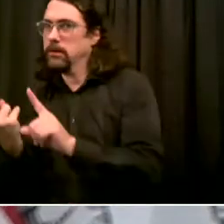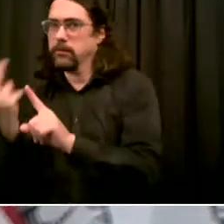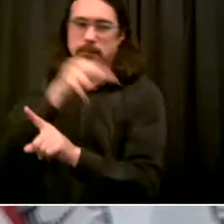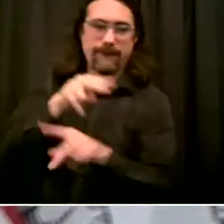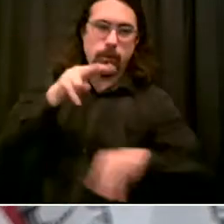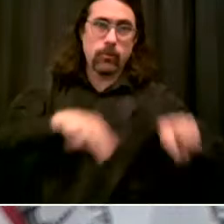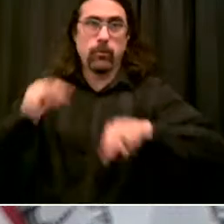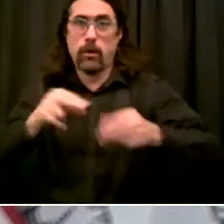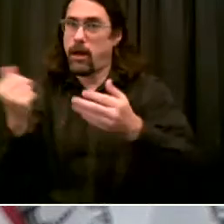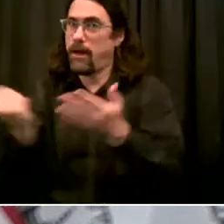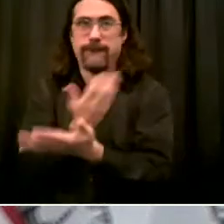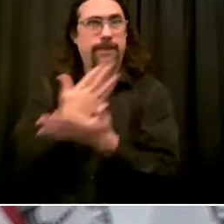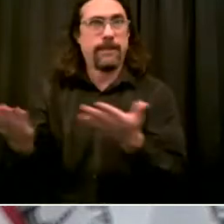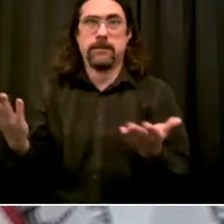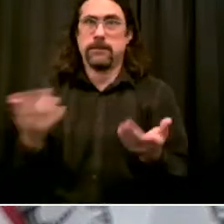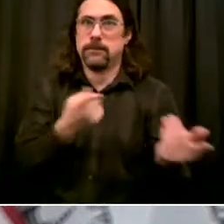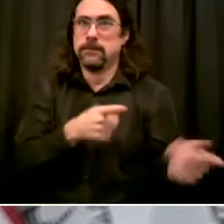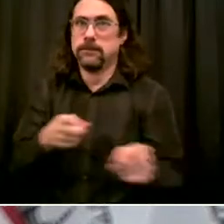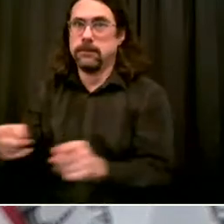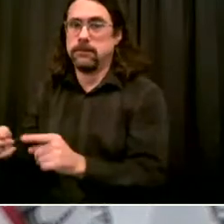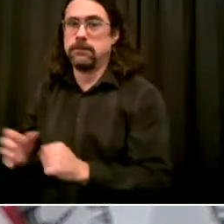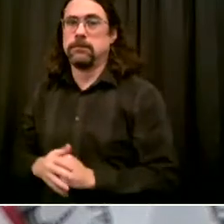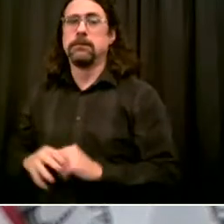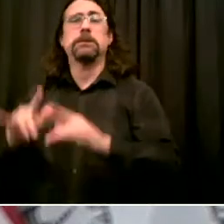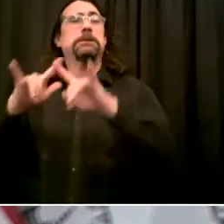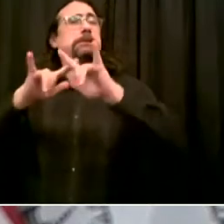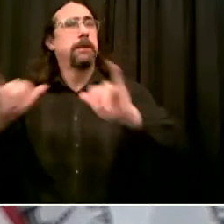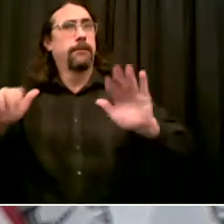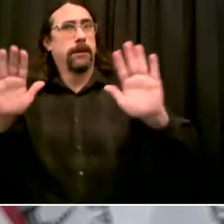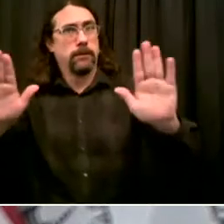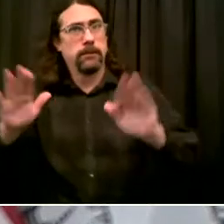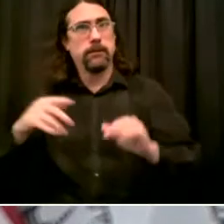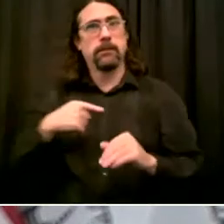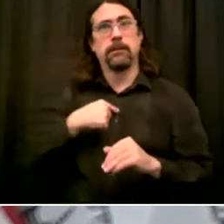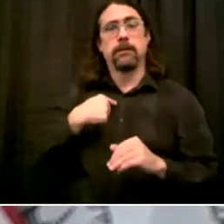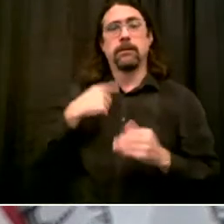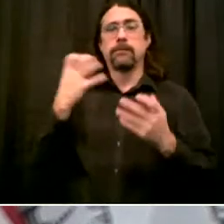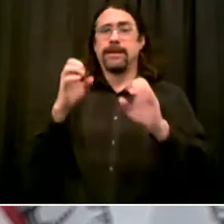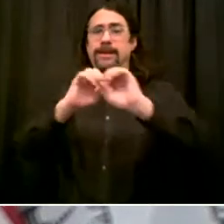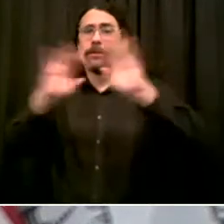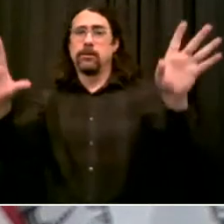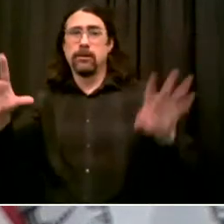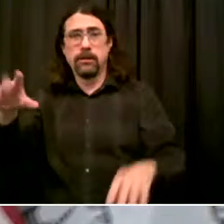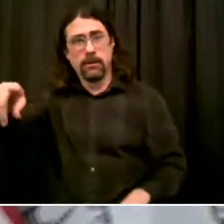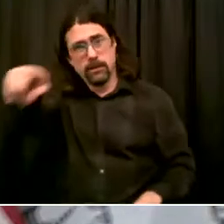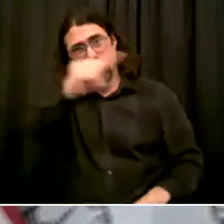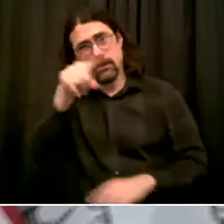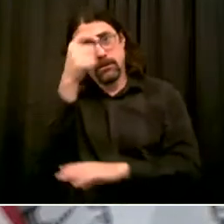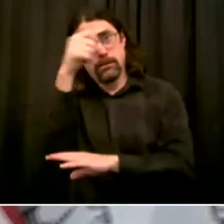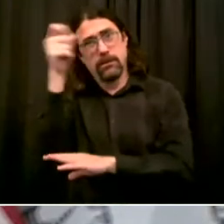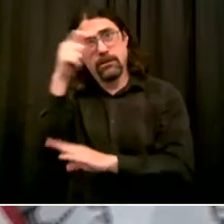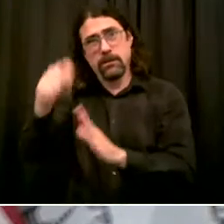ATTACKS OON OPEPLE ANDDSE TTTTI FIRES AND ATTACKS ON OFFICERS